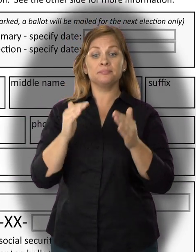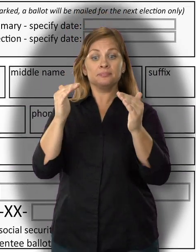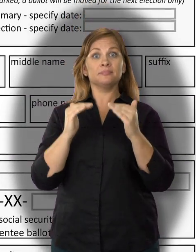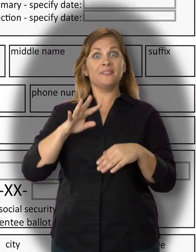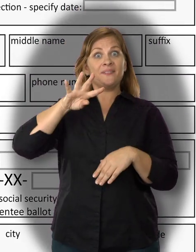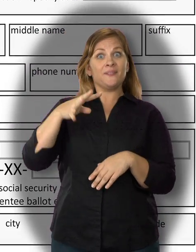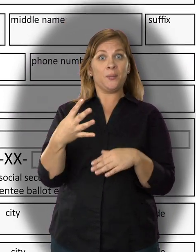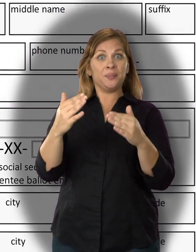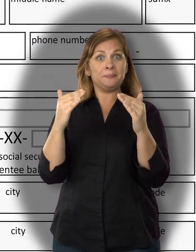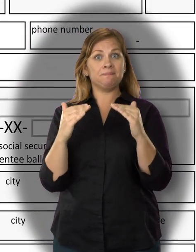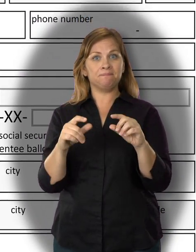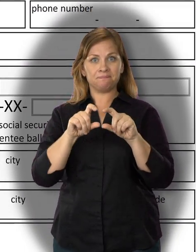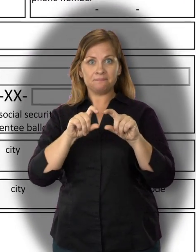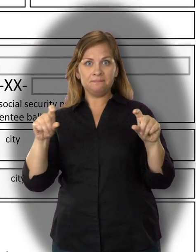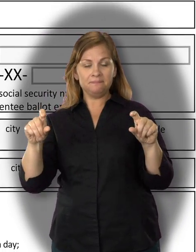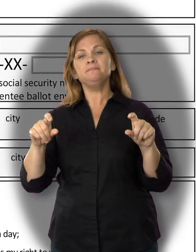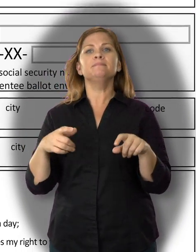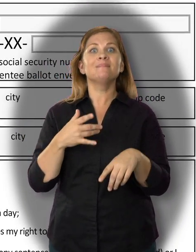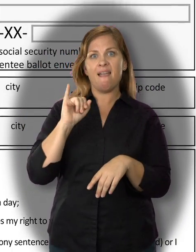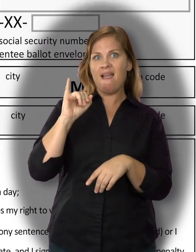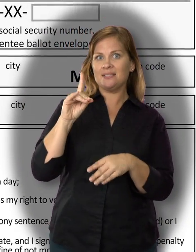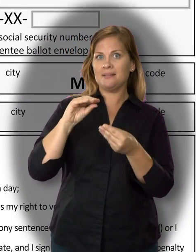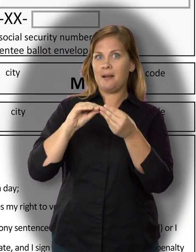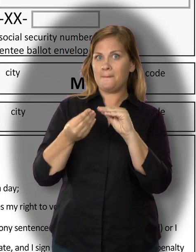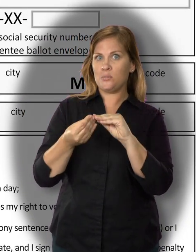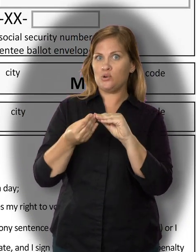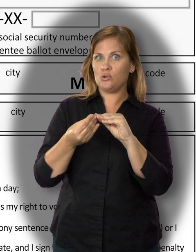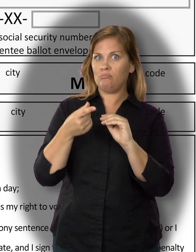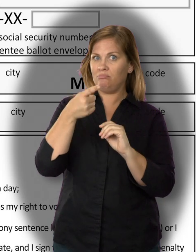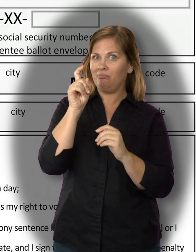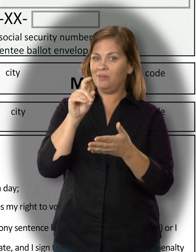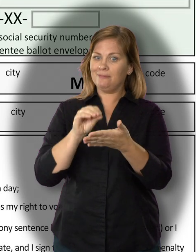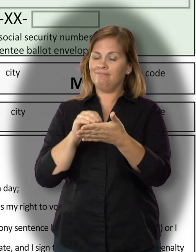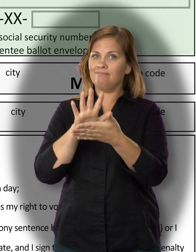On line 4, you need to provide certain ID numbers.